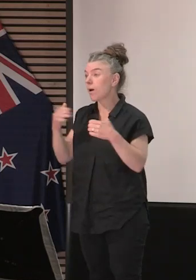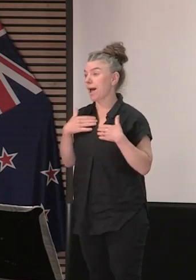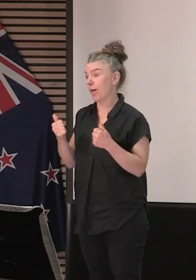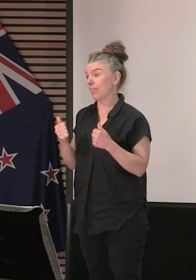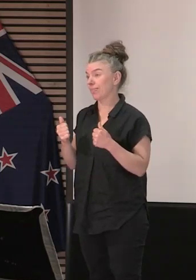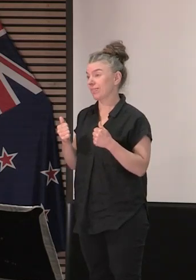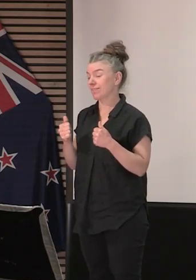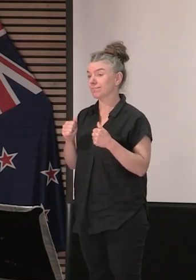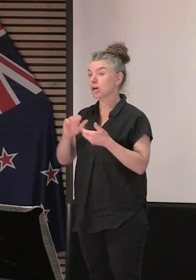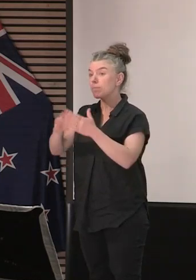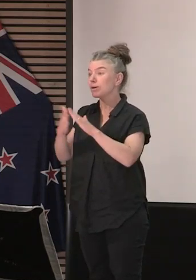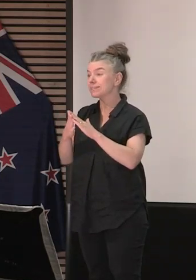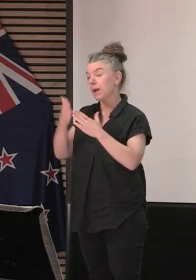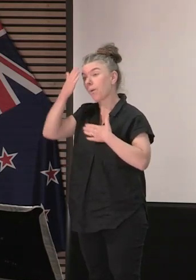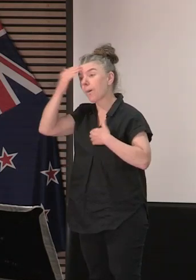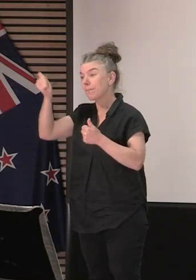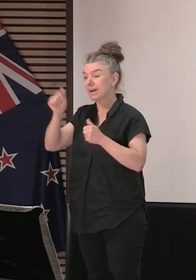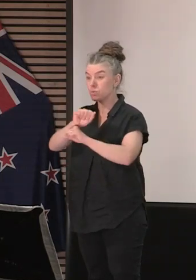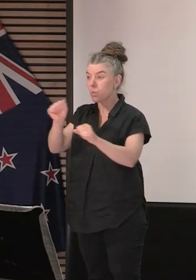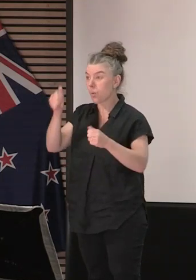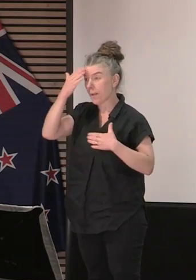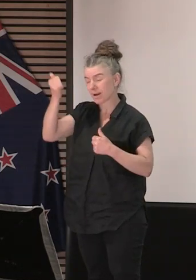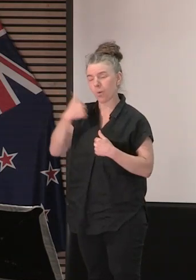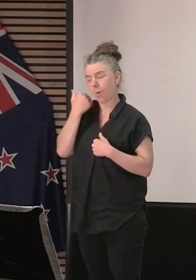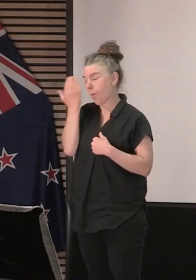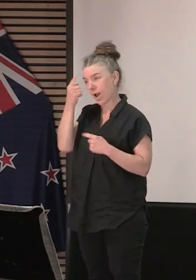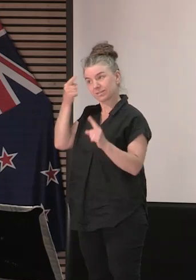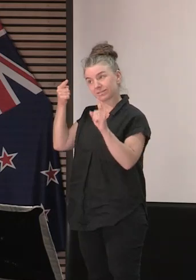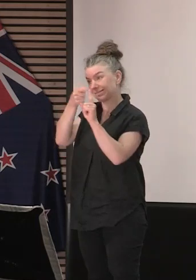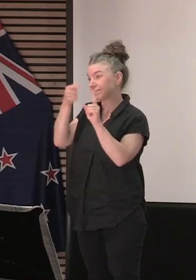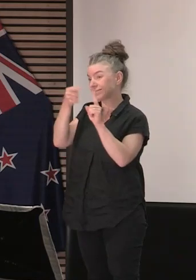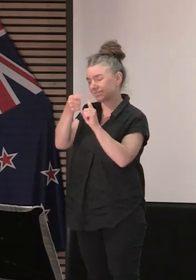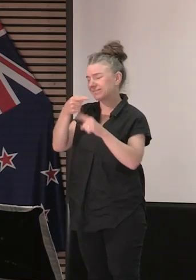has always been onour minds as we have madedecisions on COVID-19.